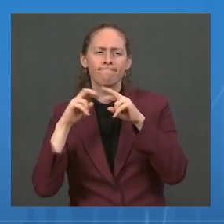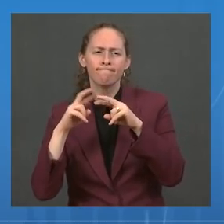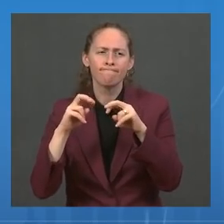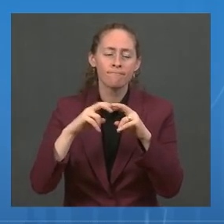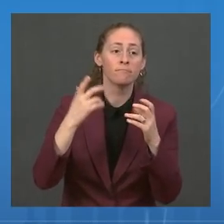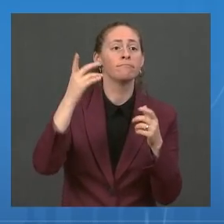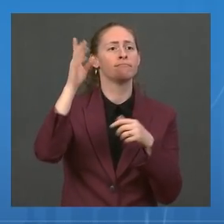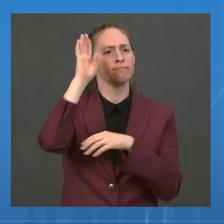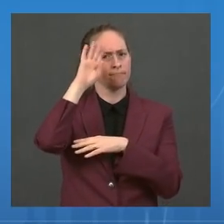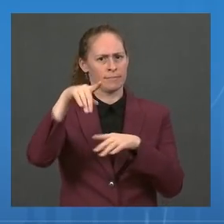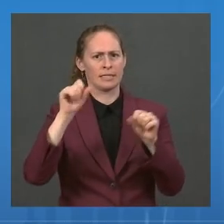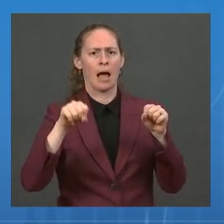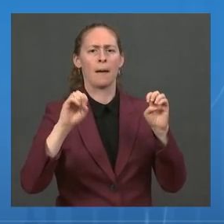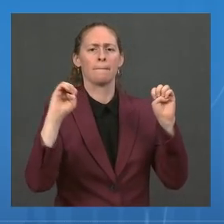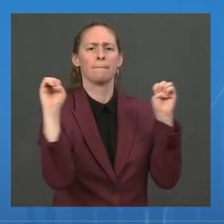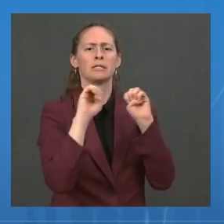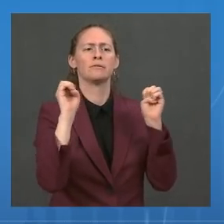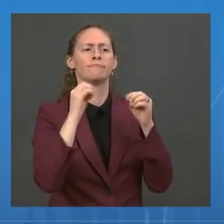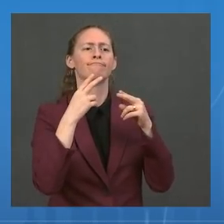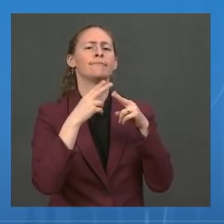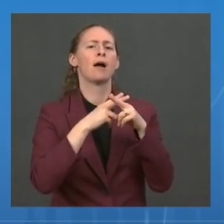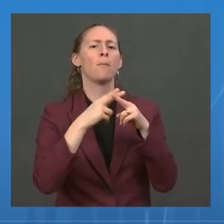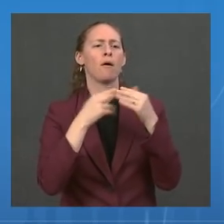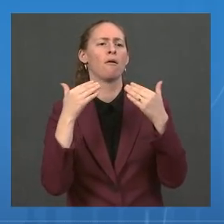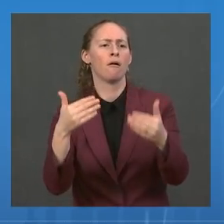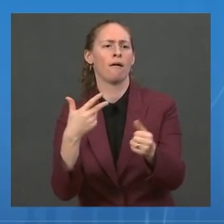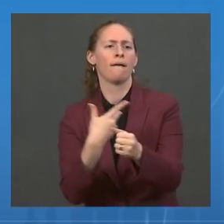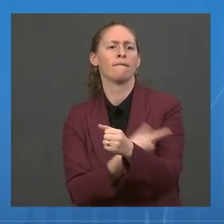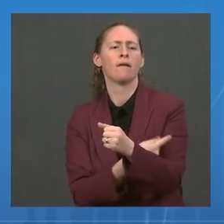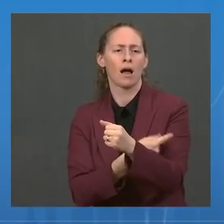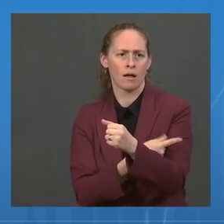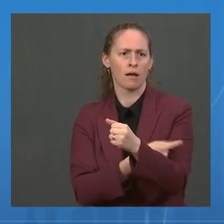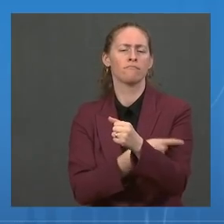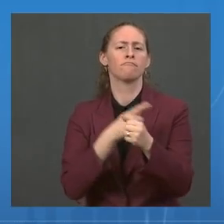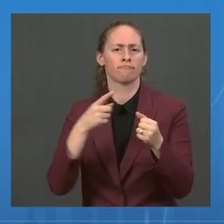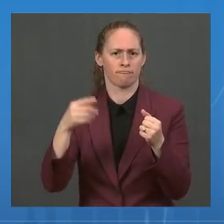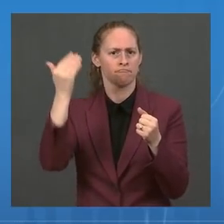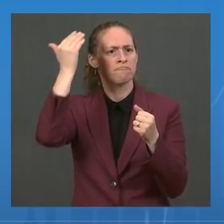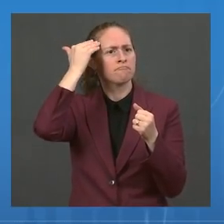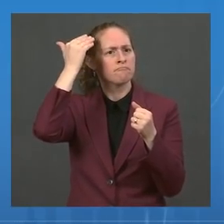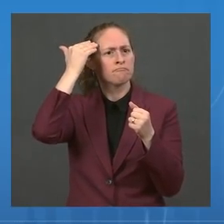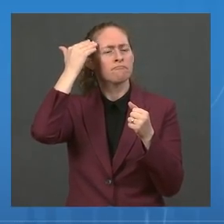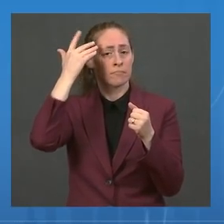or EUA, then the vaccine can be administered. But we have one more important layer of review.